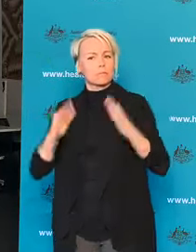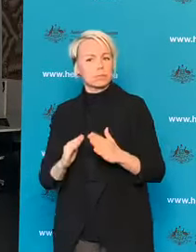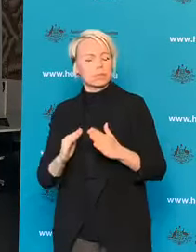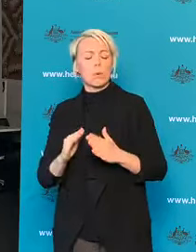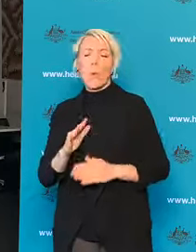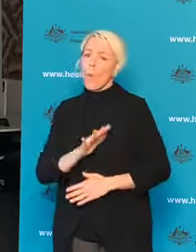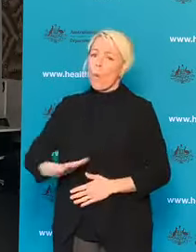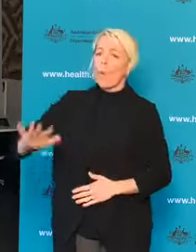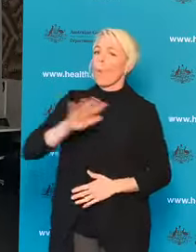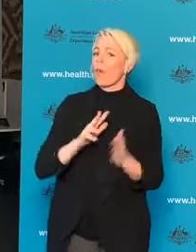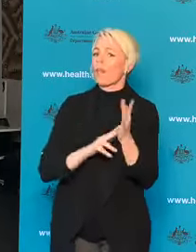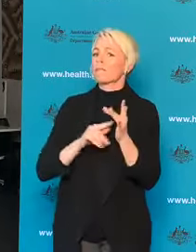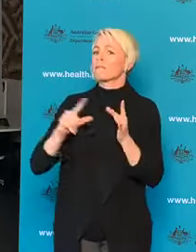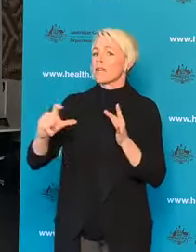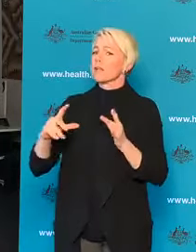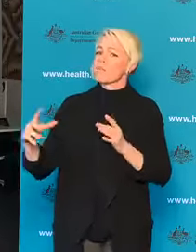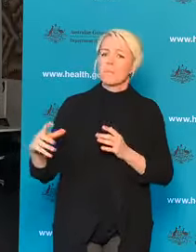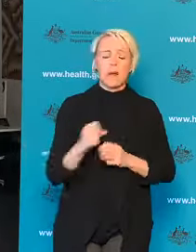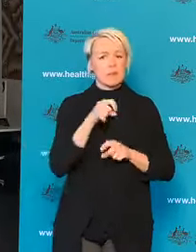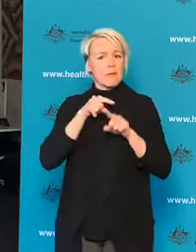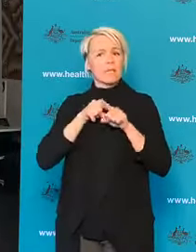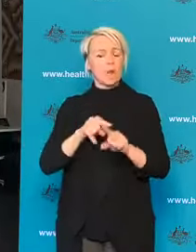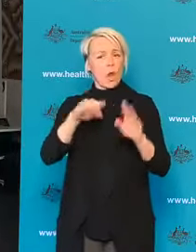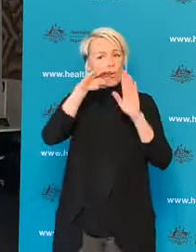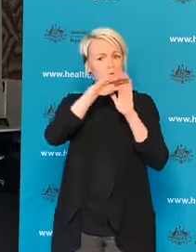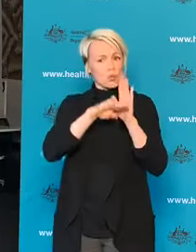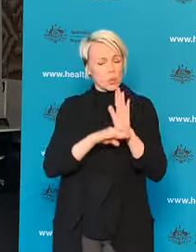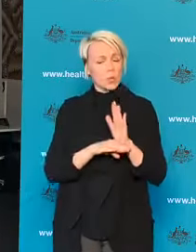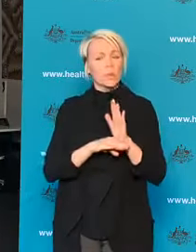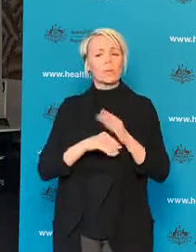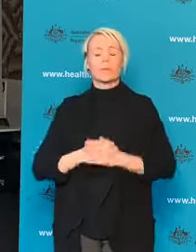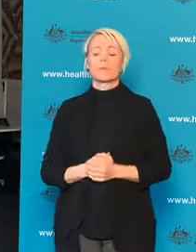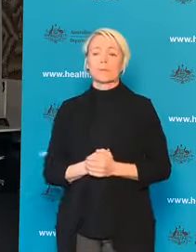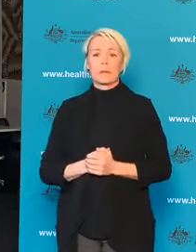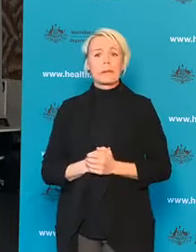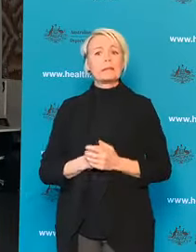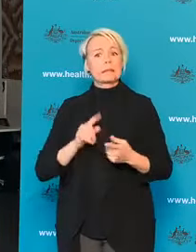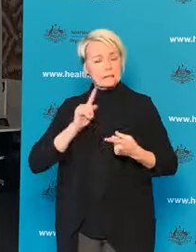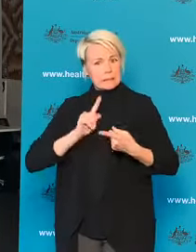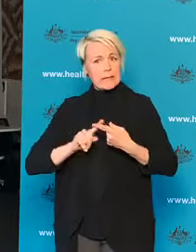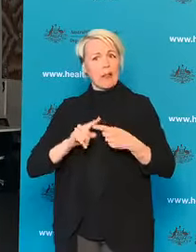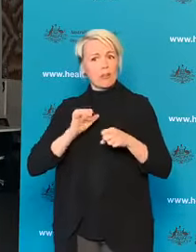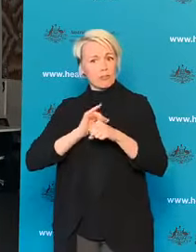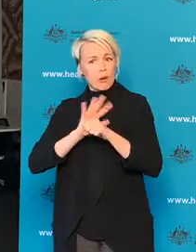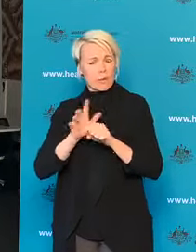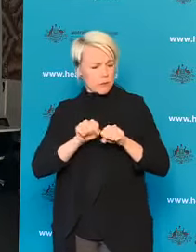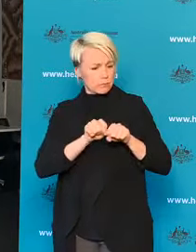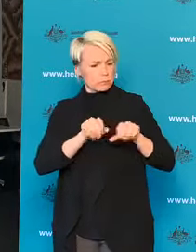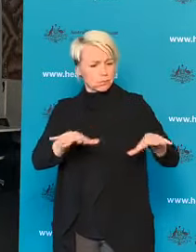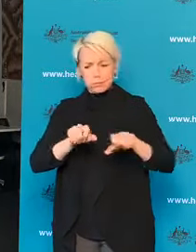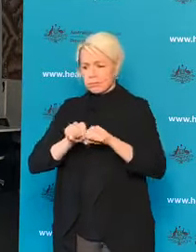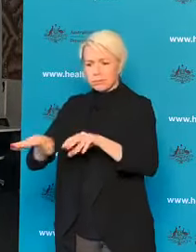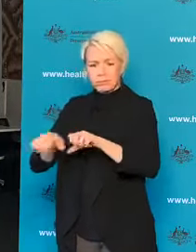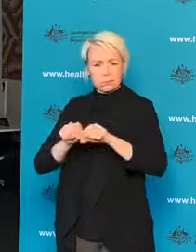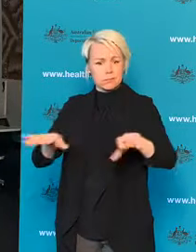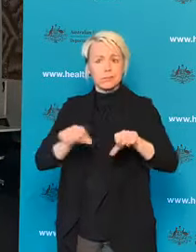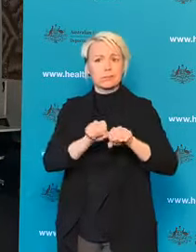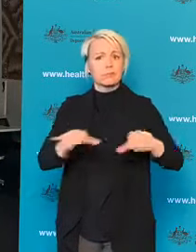While we continue to see such high levels of community transmission in Victoria, this poses a risk to everyone in the state